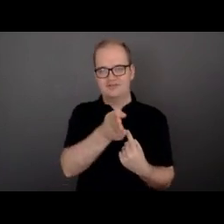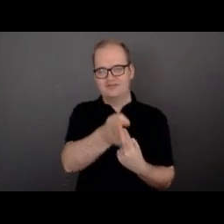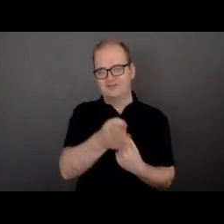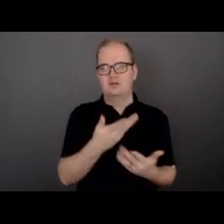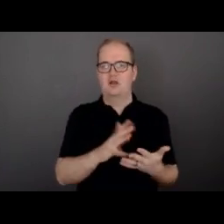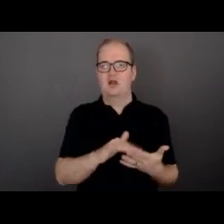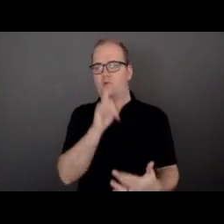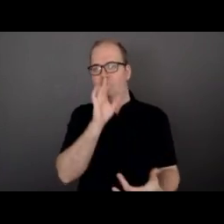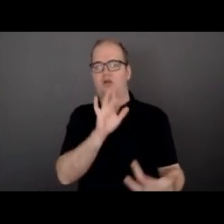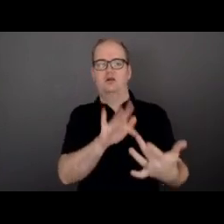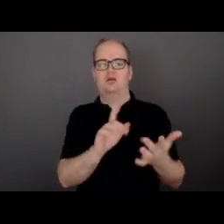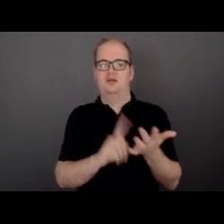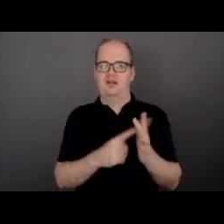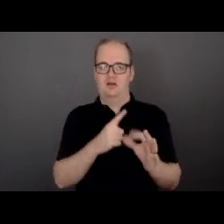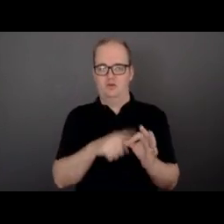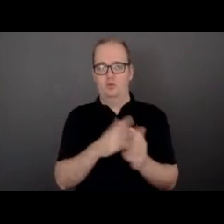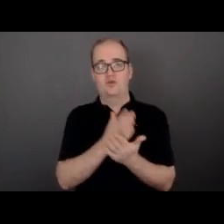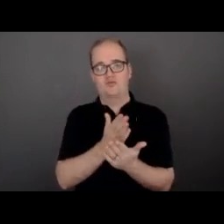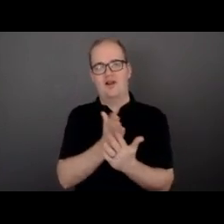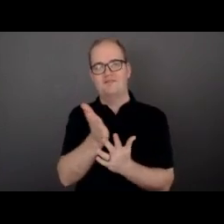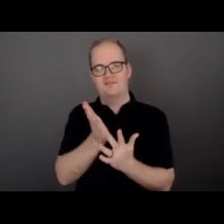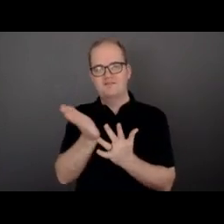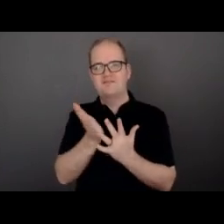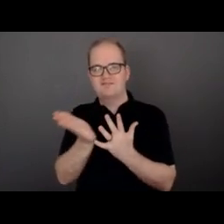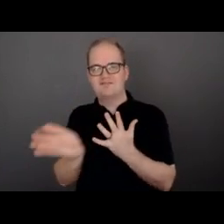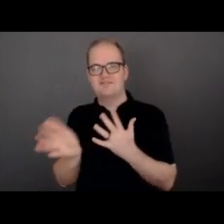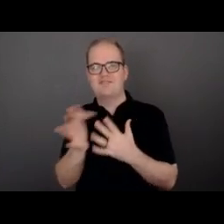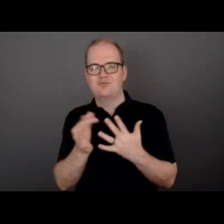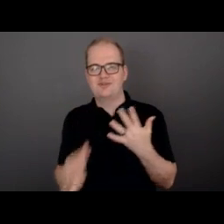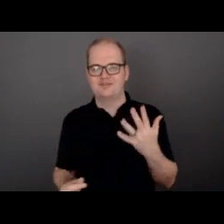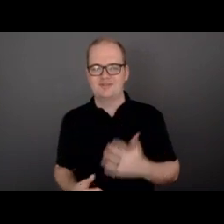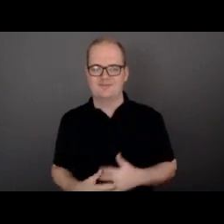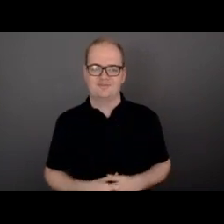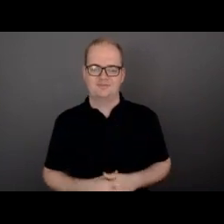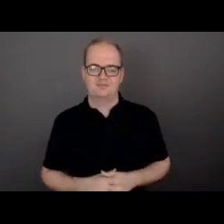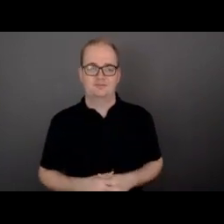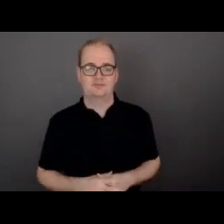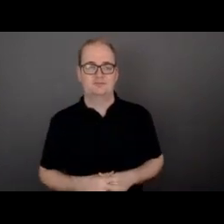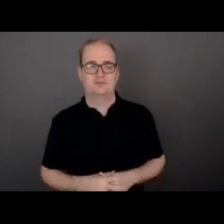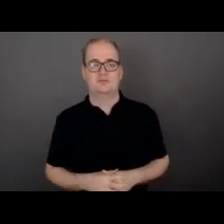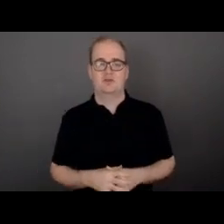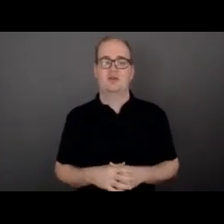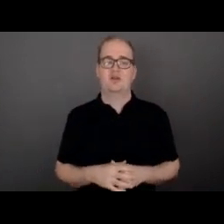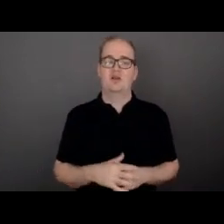There is many, many options. So we have our duty lawyer services. I mentioned this earlier.